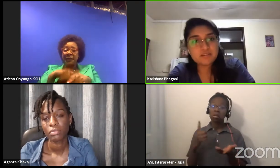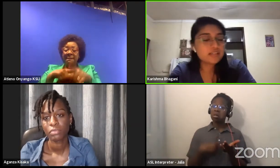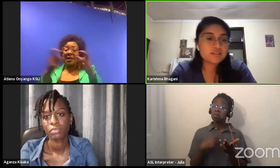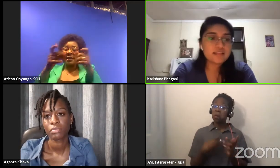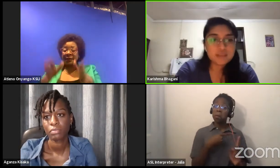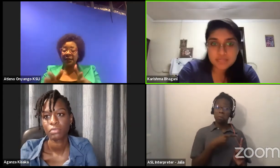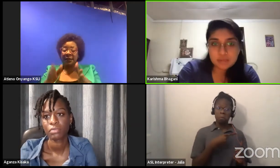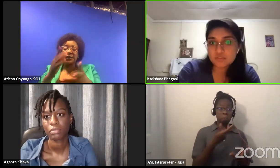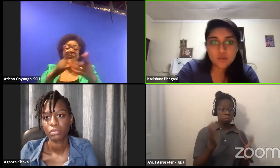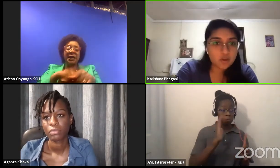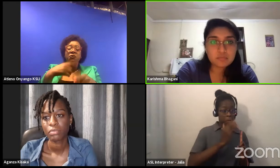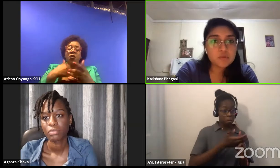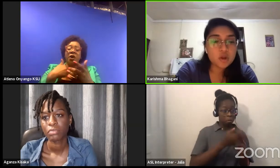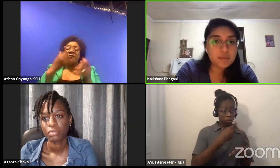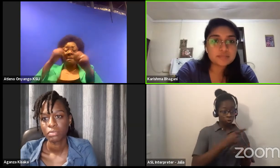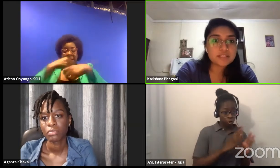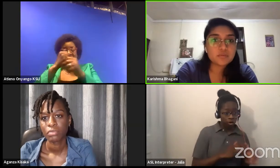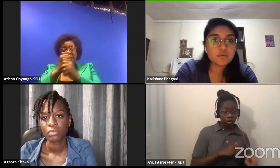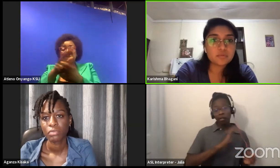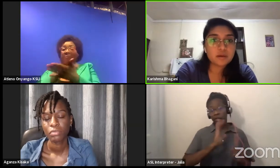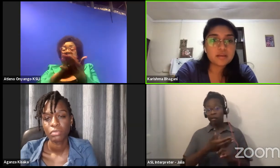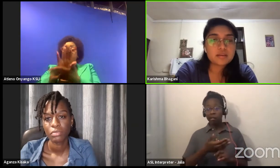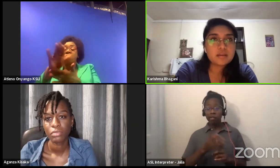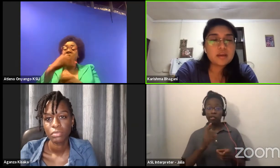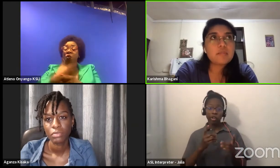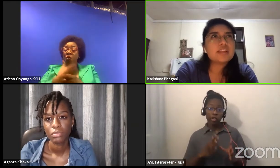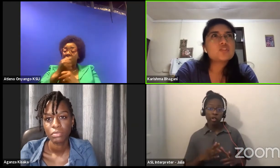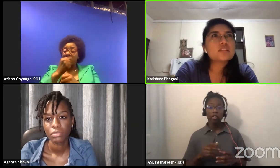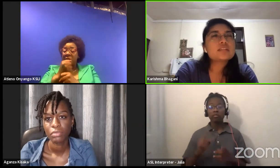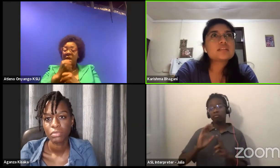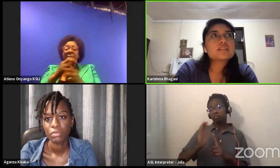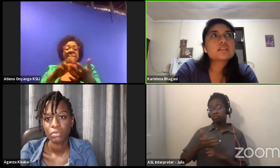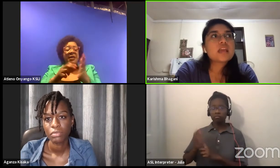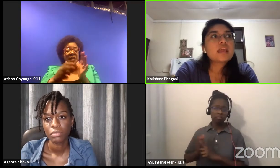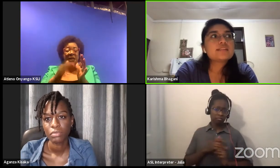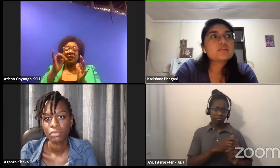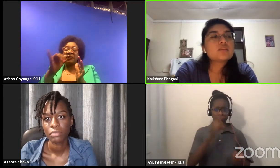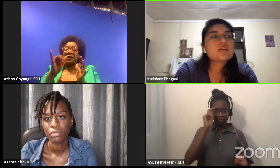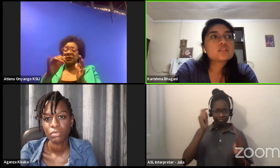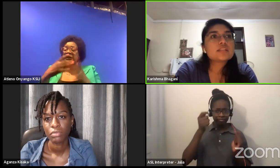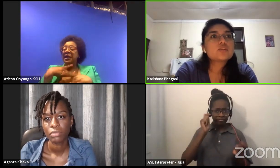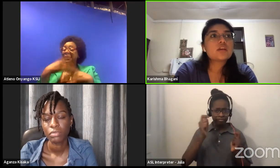and sometimes a director, and then sometimes you've got to make space for your own work. And it's just so interesting to hear you talk